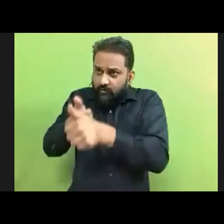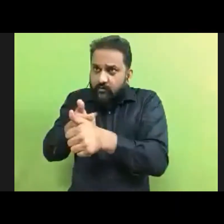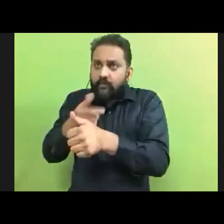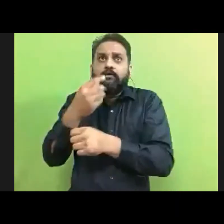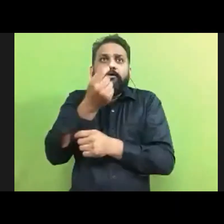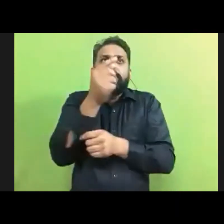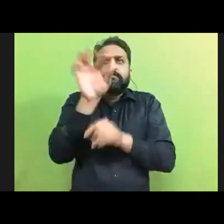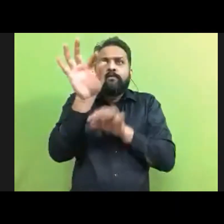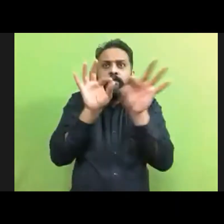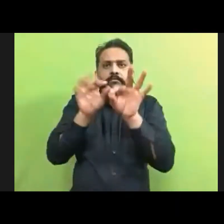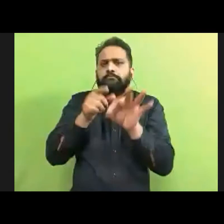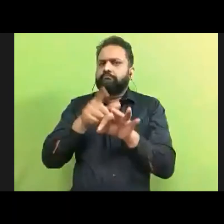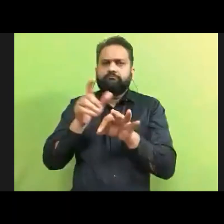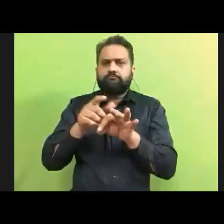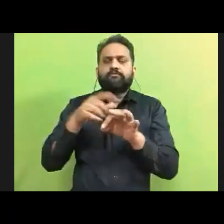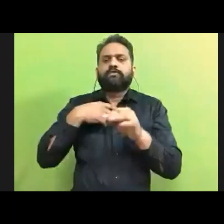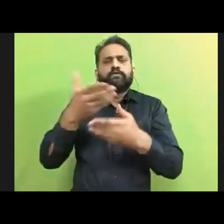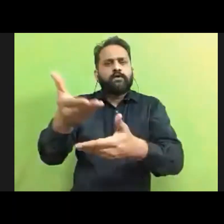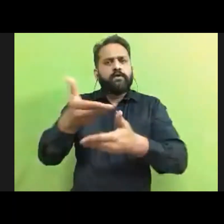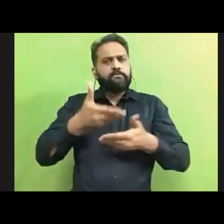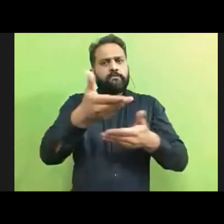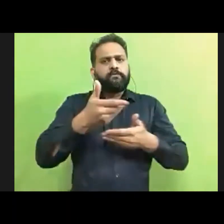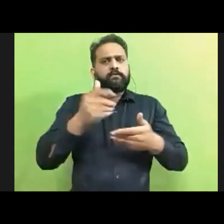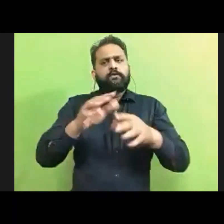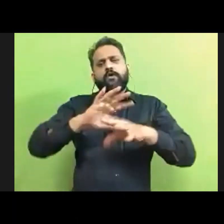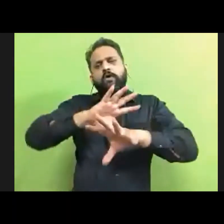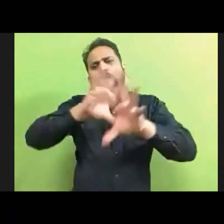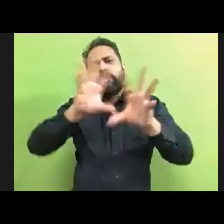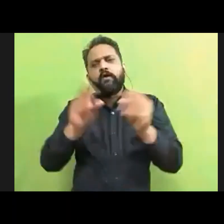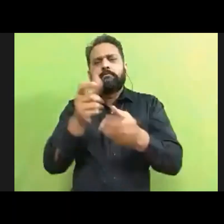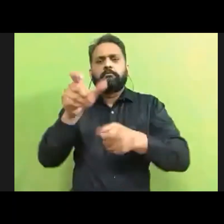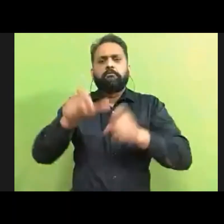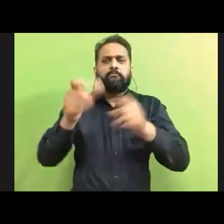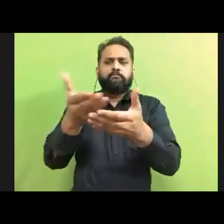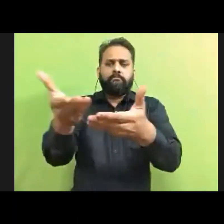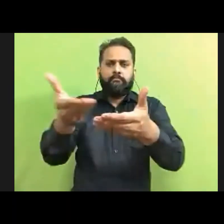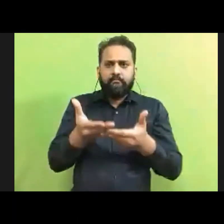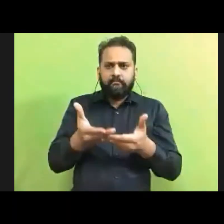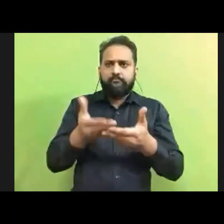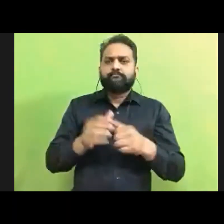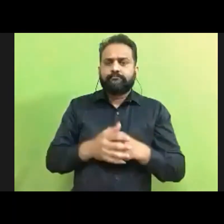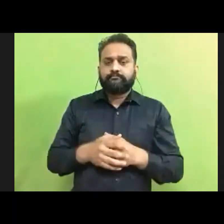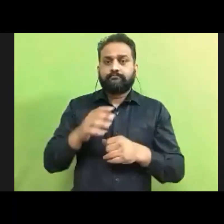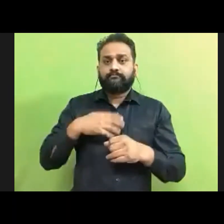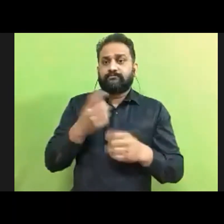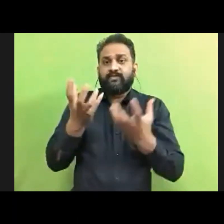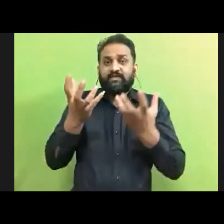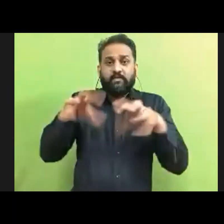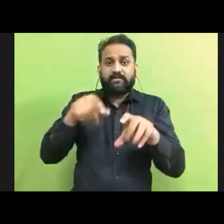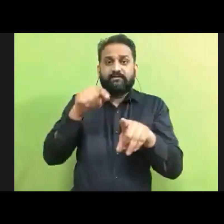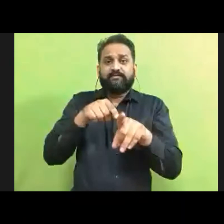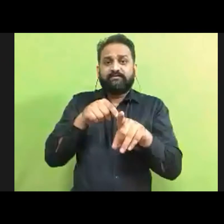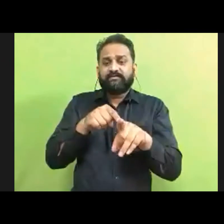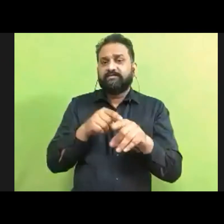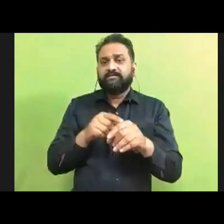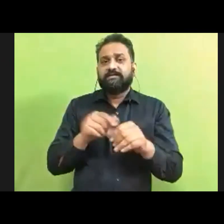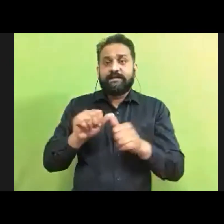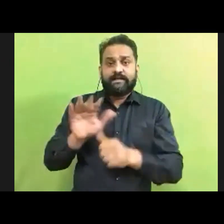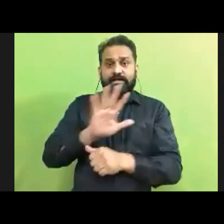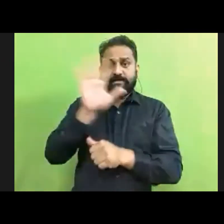we want to invite everyone though our moot competition is called asia pacific but even